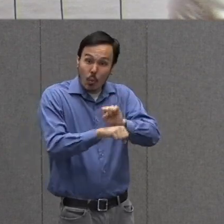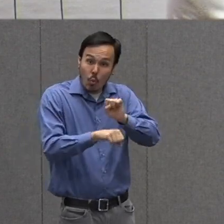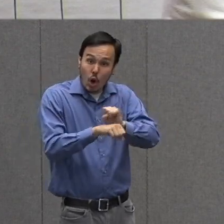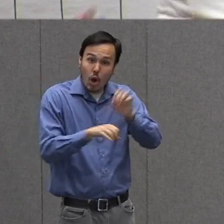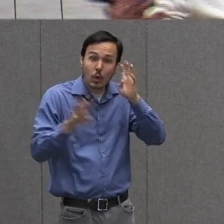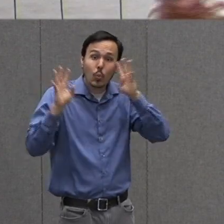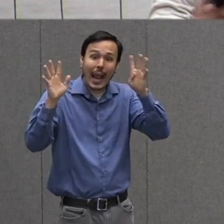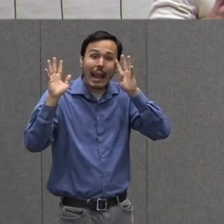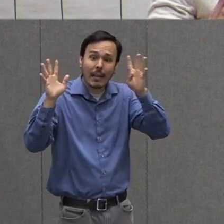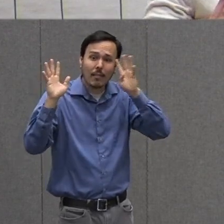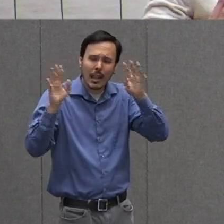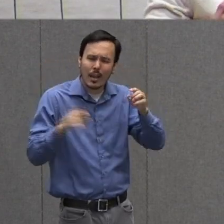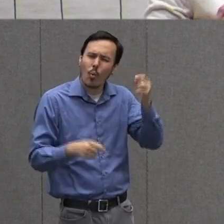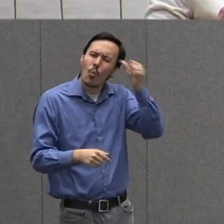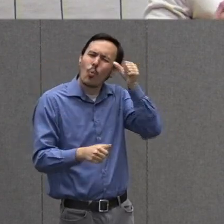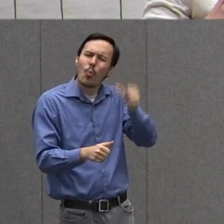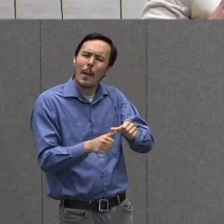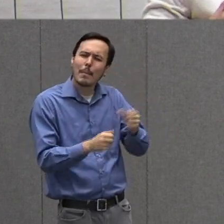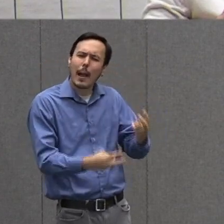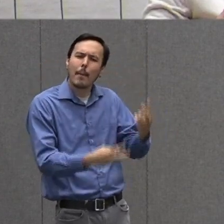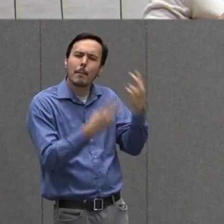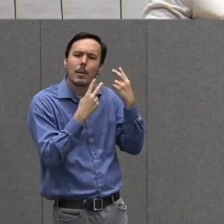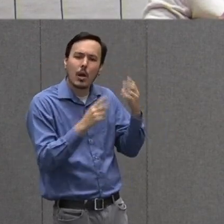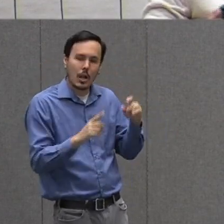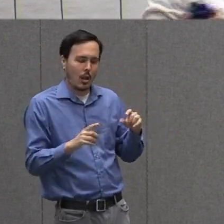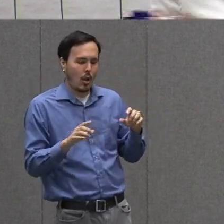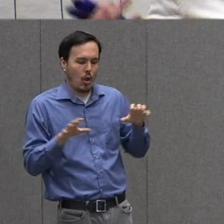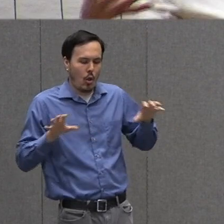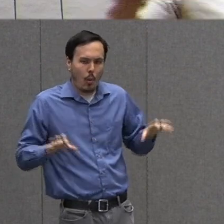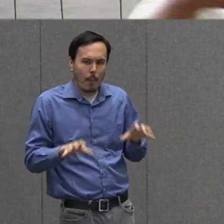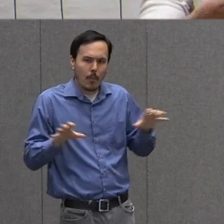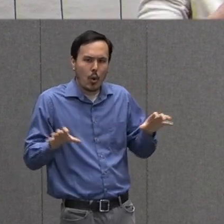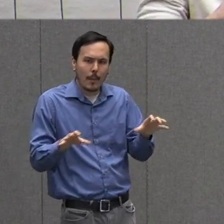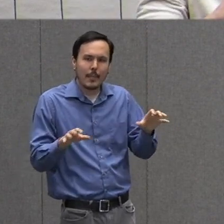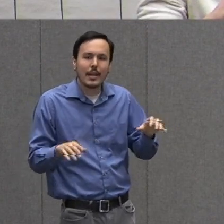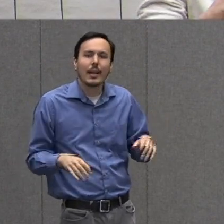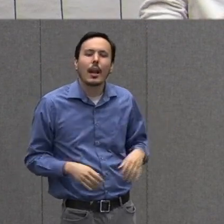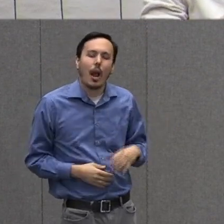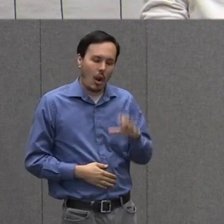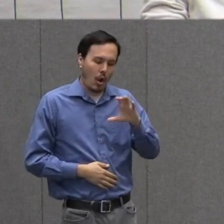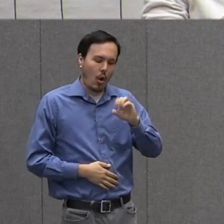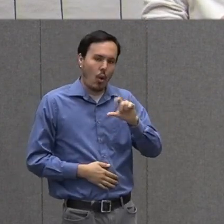and if you remember our movement for collaborative, I brought my hands together.